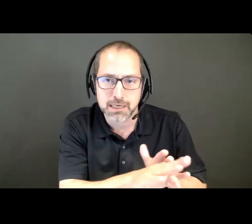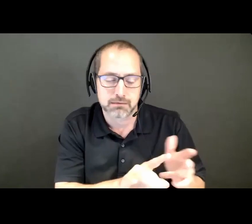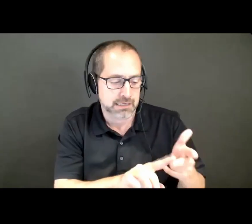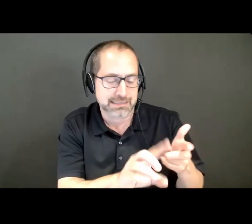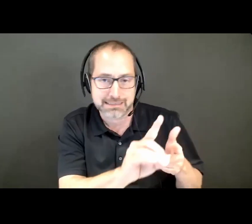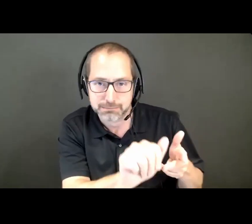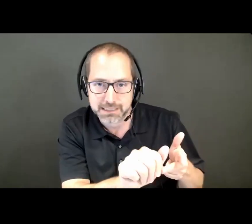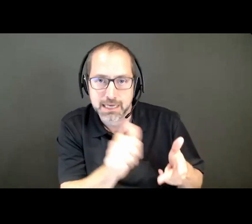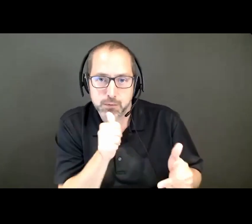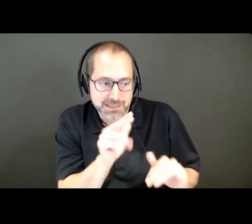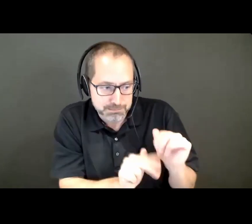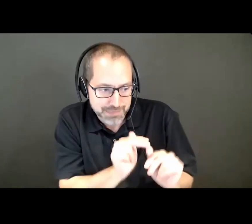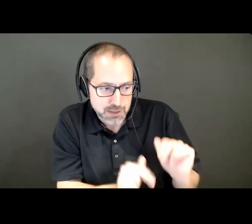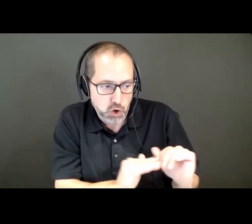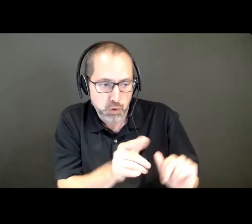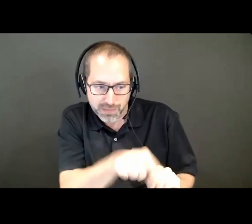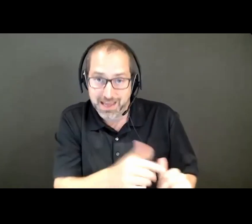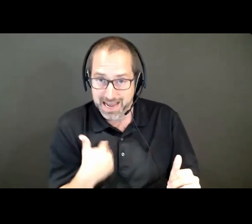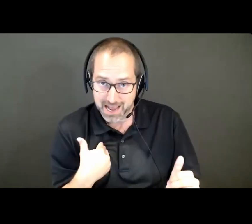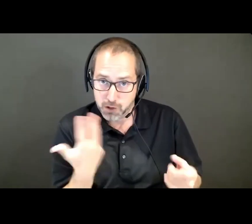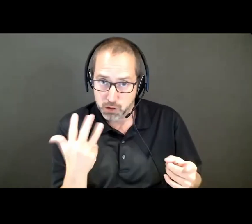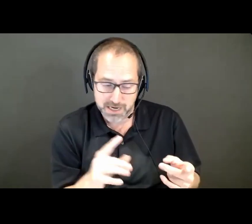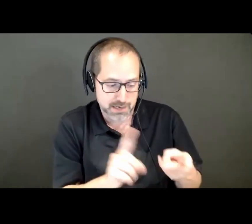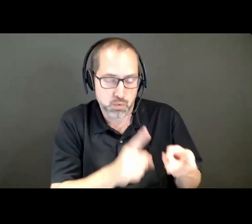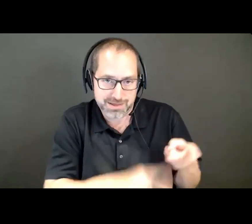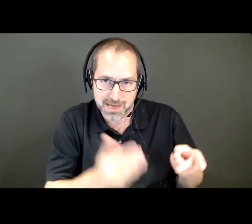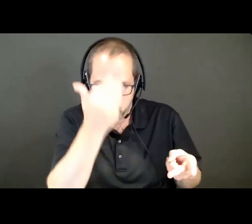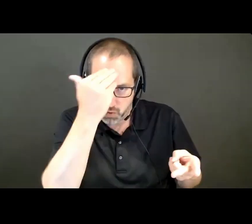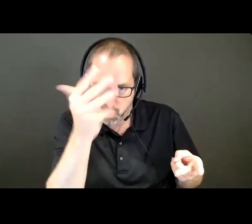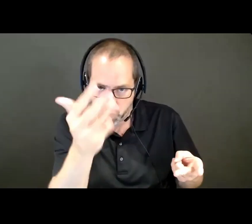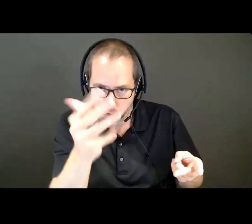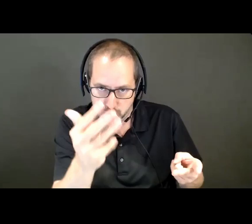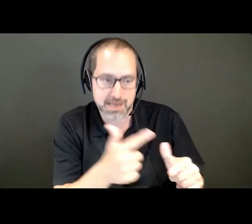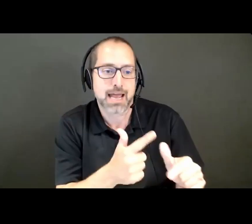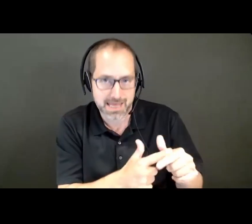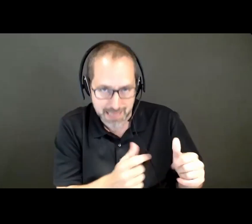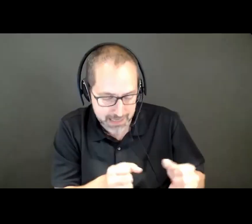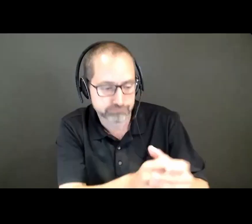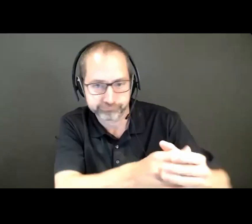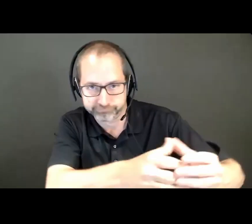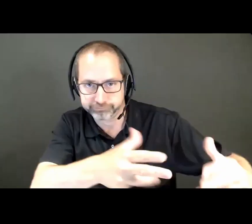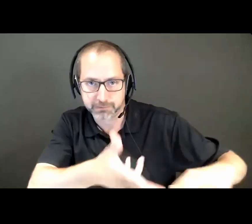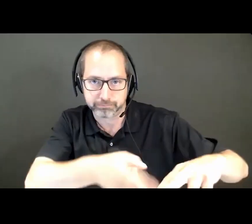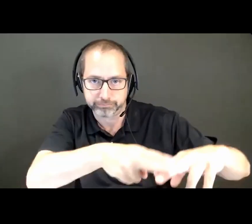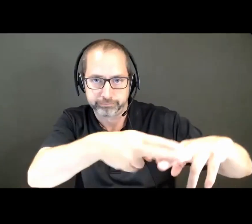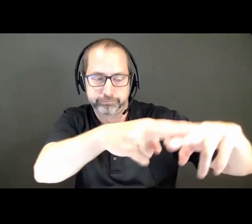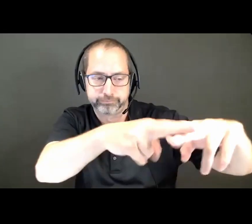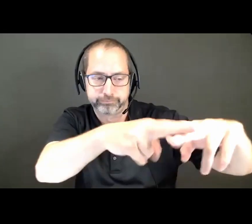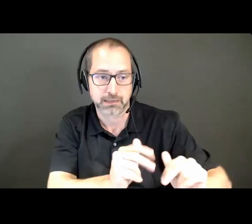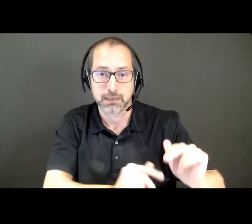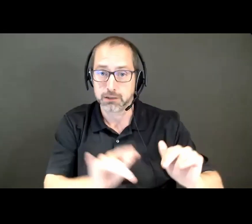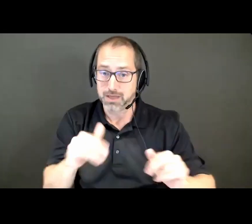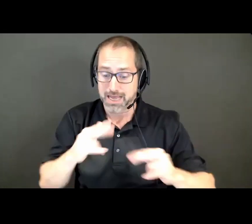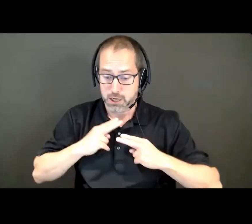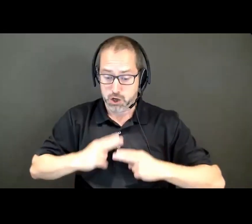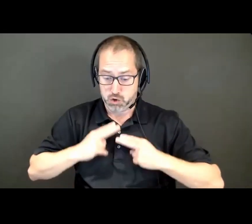and what they know, then go from there. So this ground up humanistic approach can work, but only